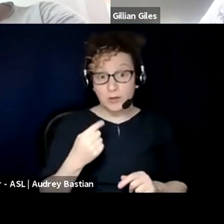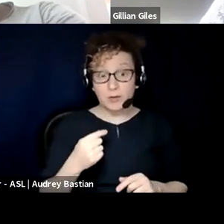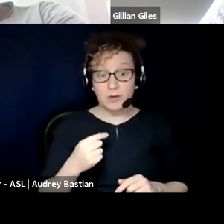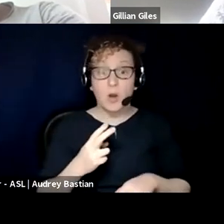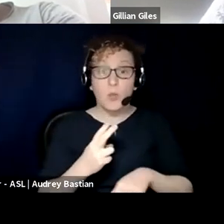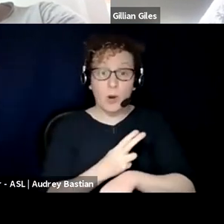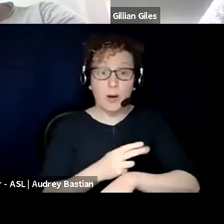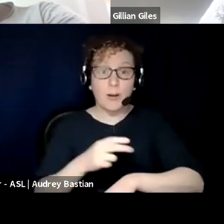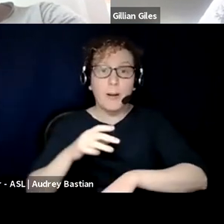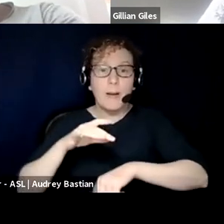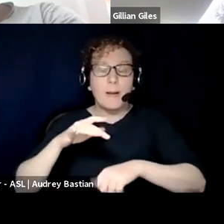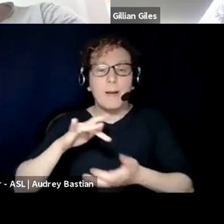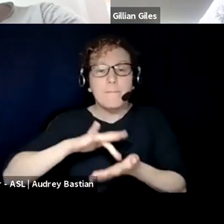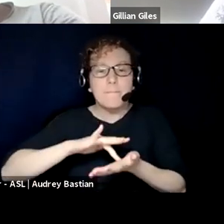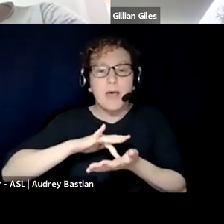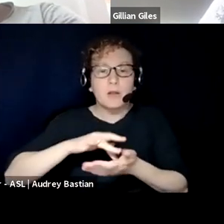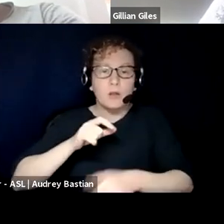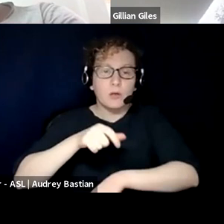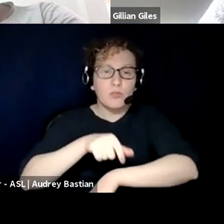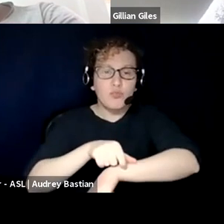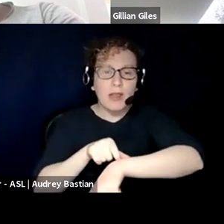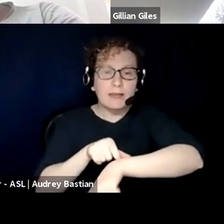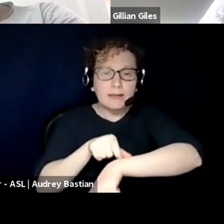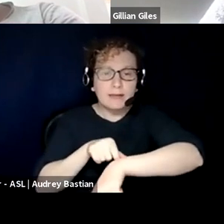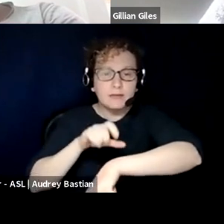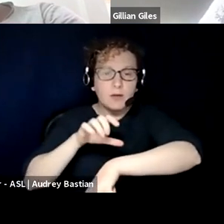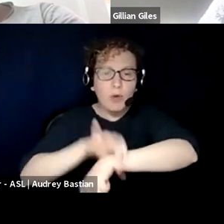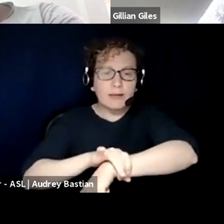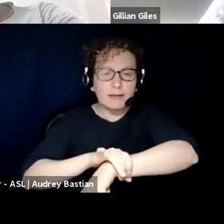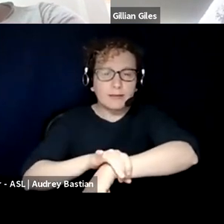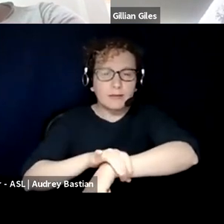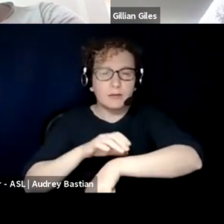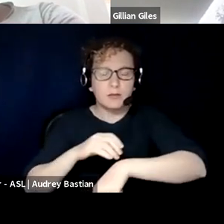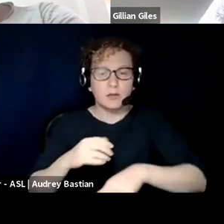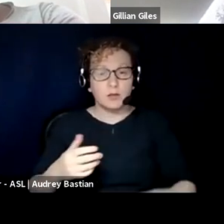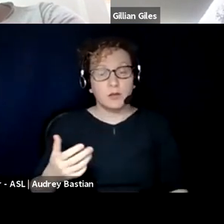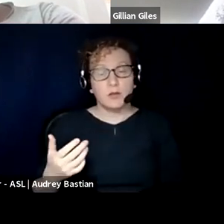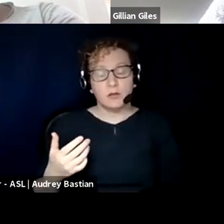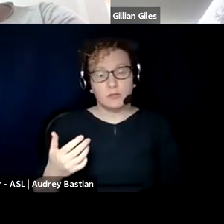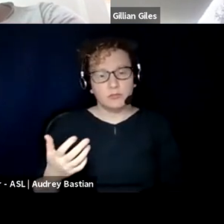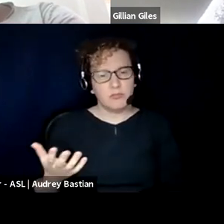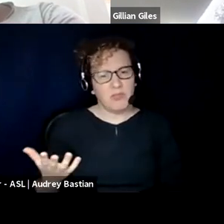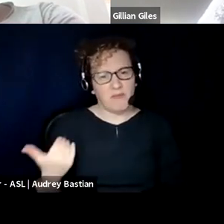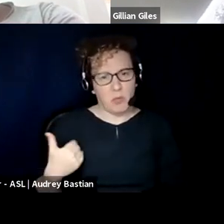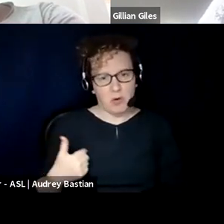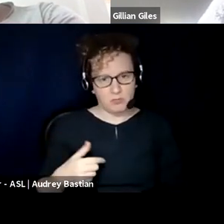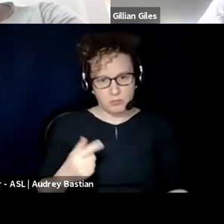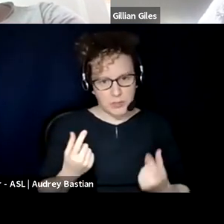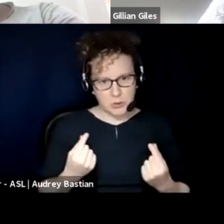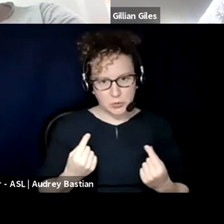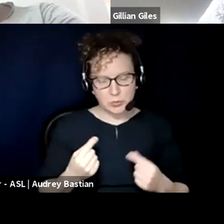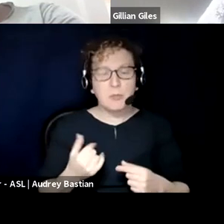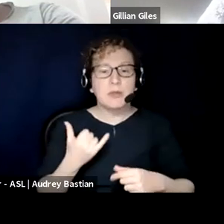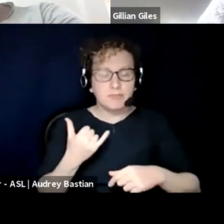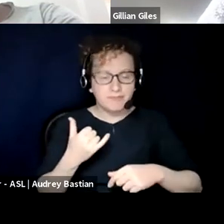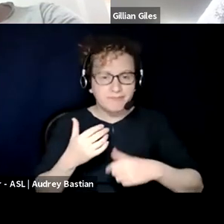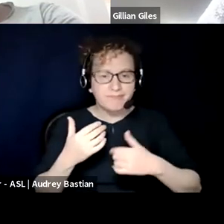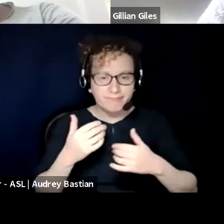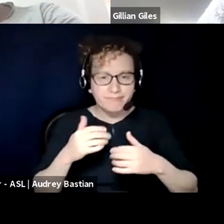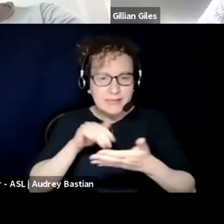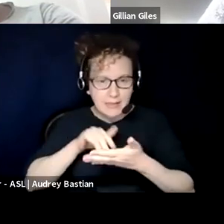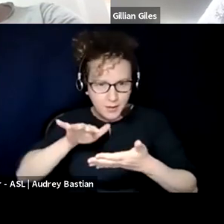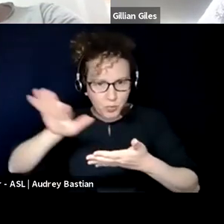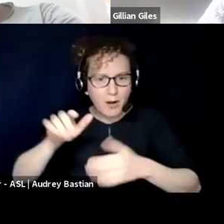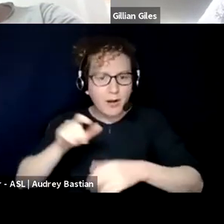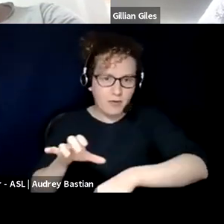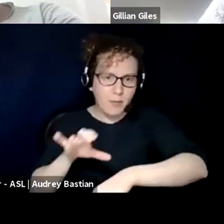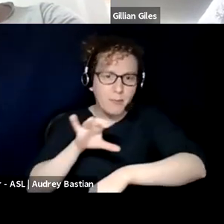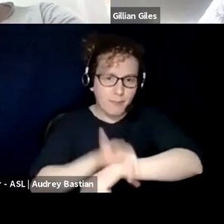bracelet, which is something I was before that time as a practice. And I think in hindsight